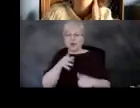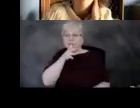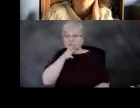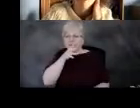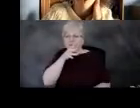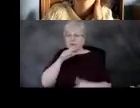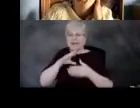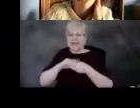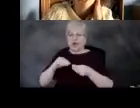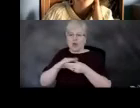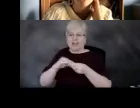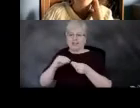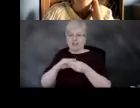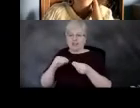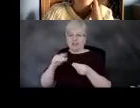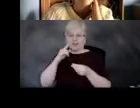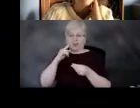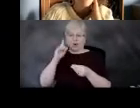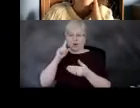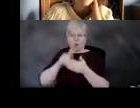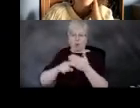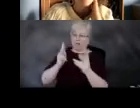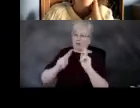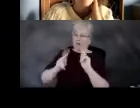17:30:16 narration of images. To provide a little bit more.